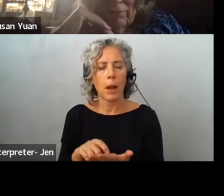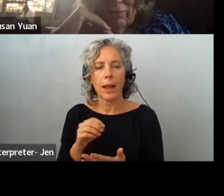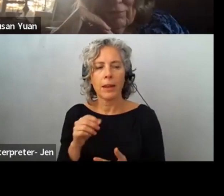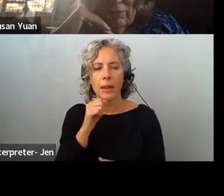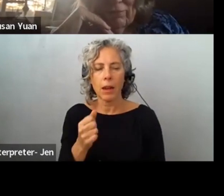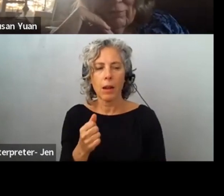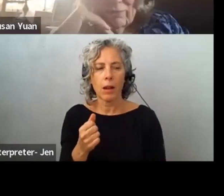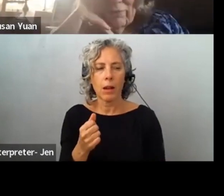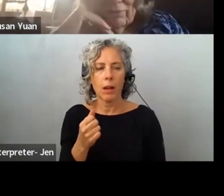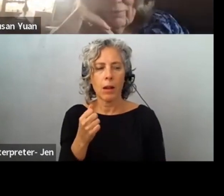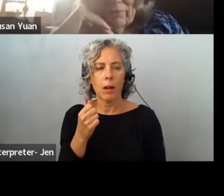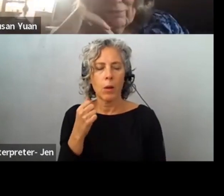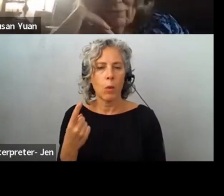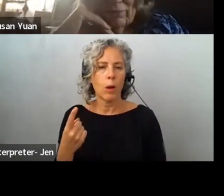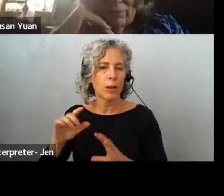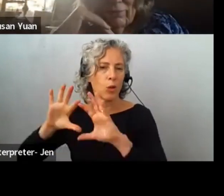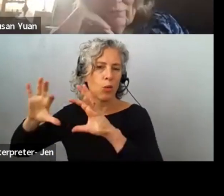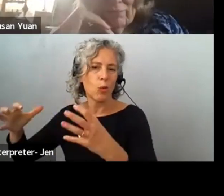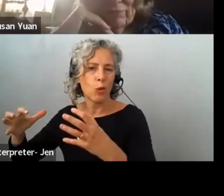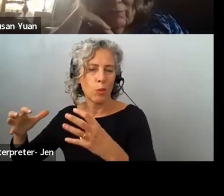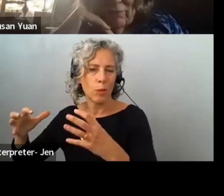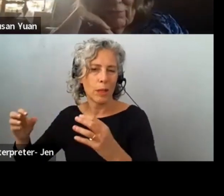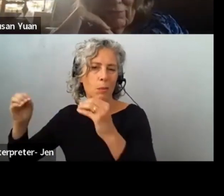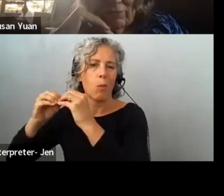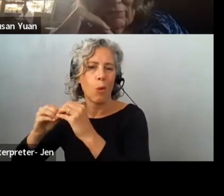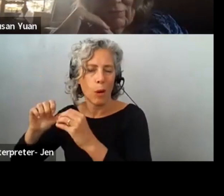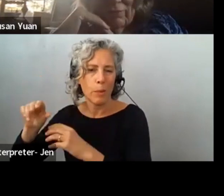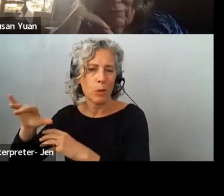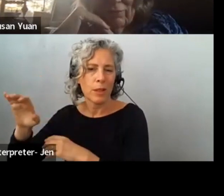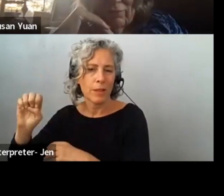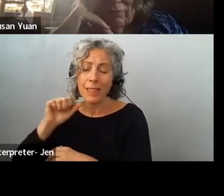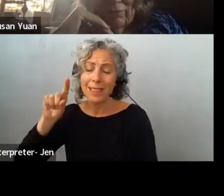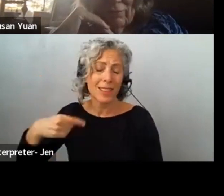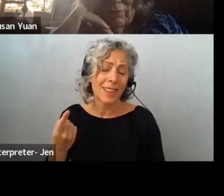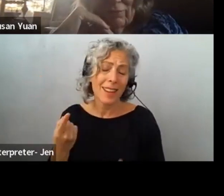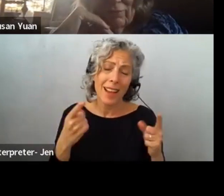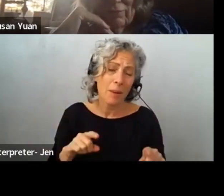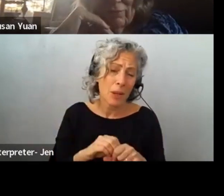being abusive. It doesn't just happen in working class families. It doesn't just